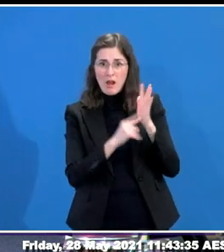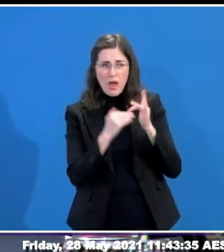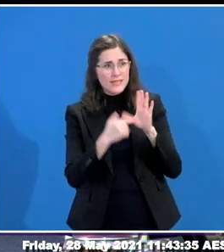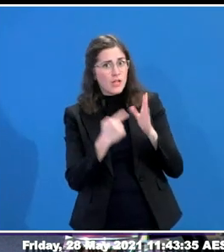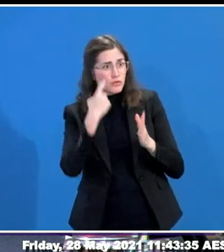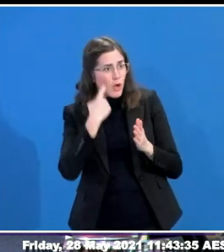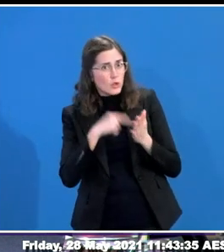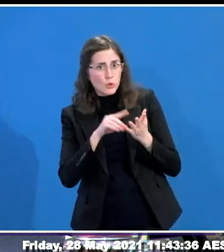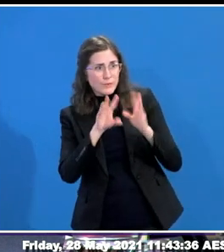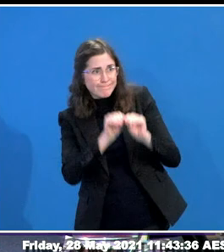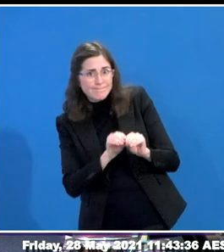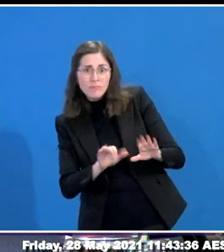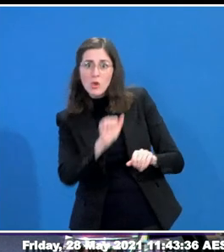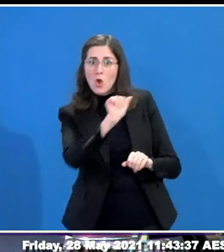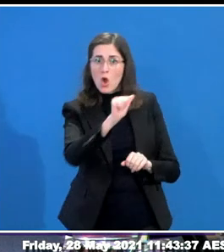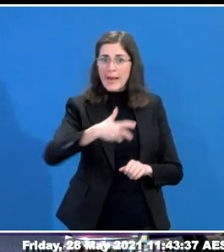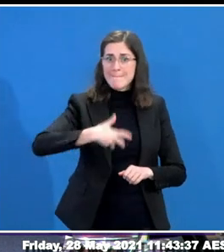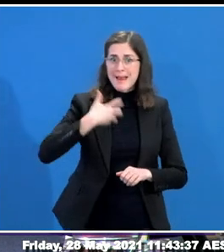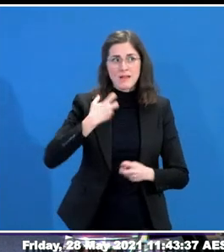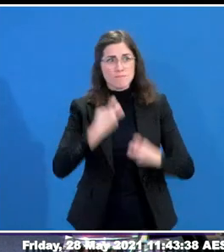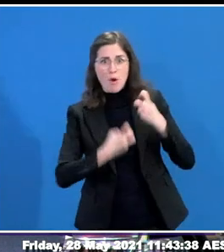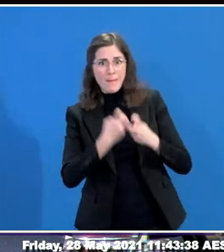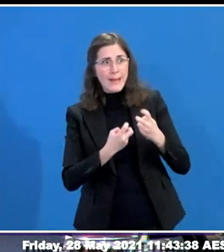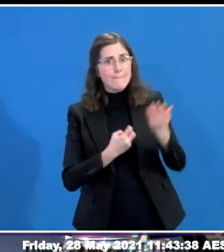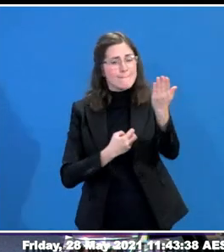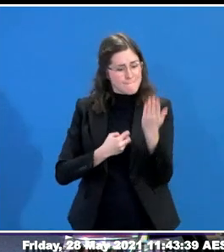raised and to genuinely look into those complaints.